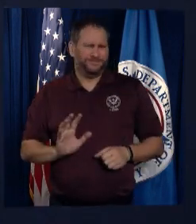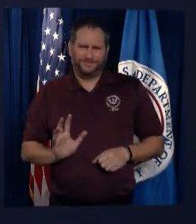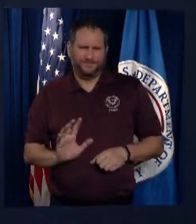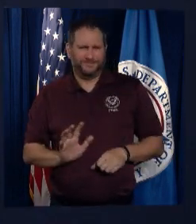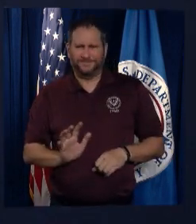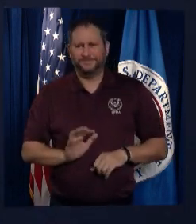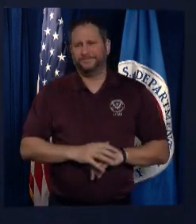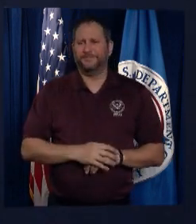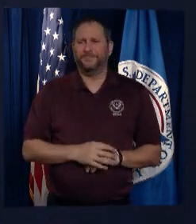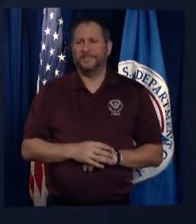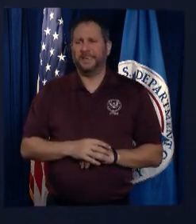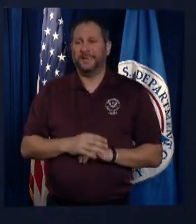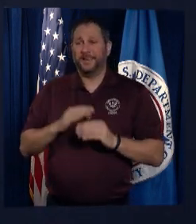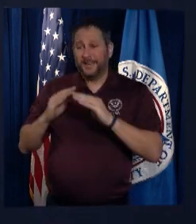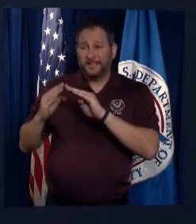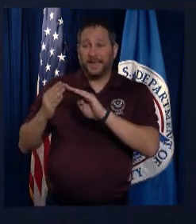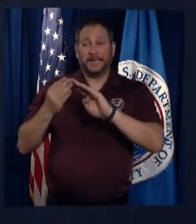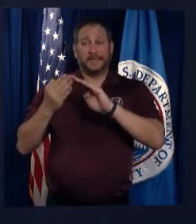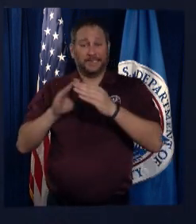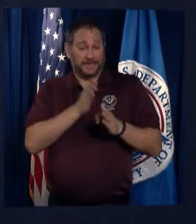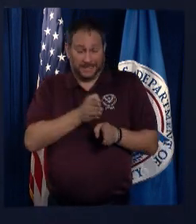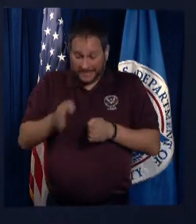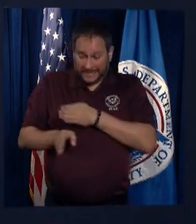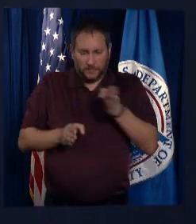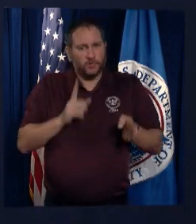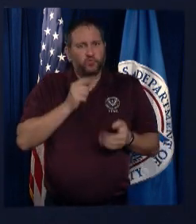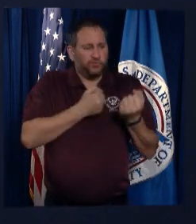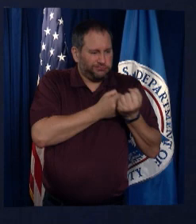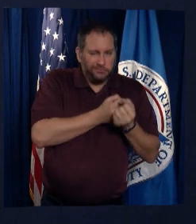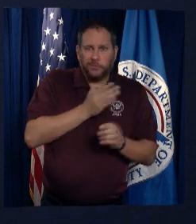engage in donations management. They provide emotional and spiritual care,